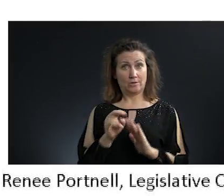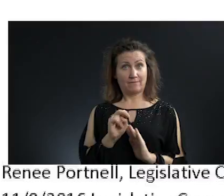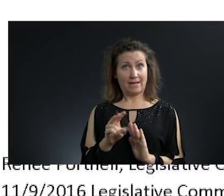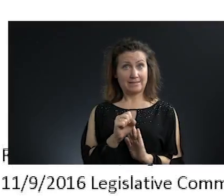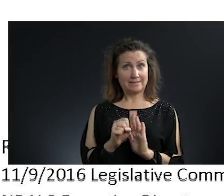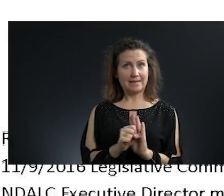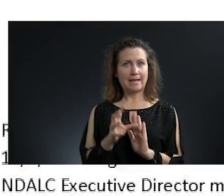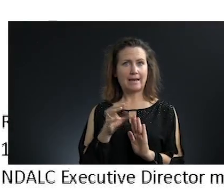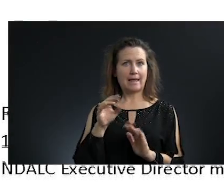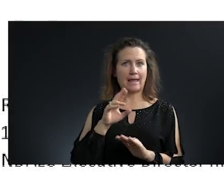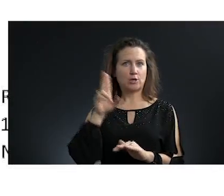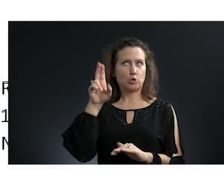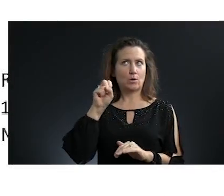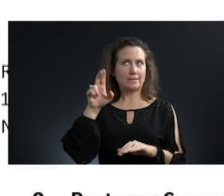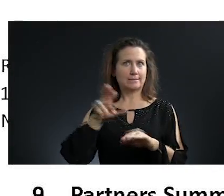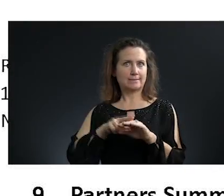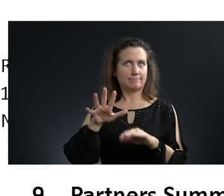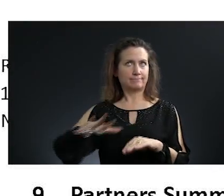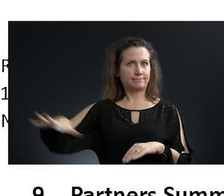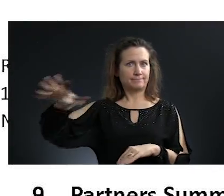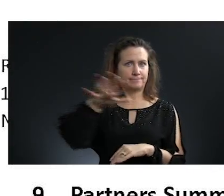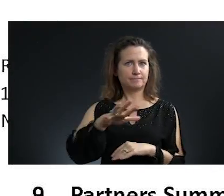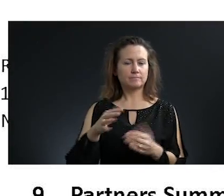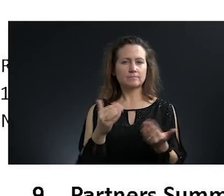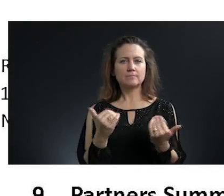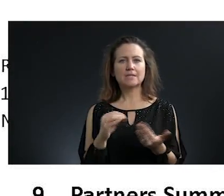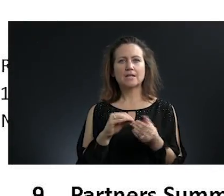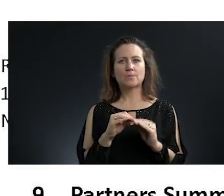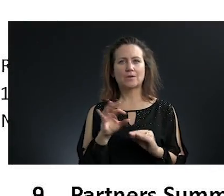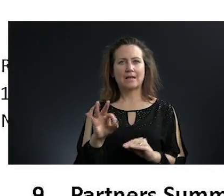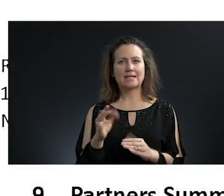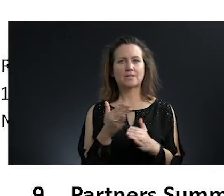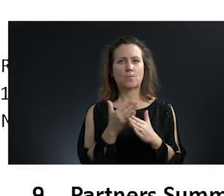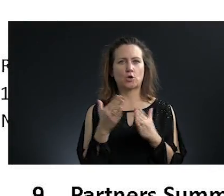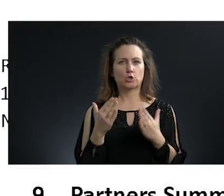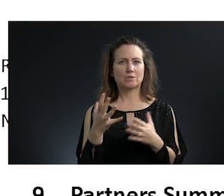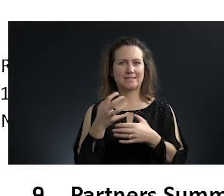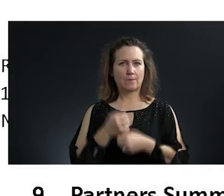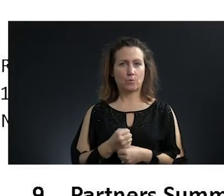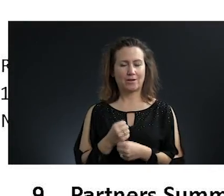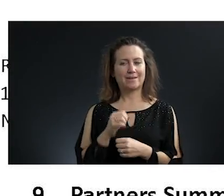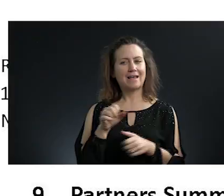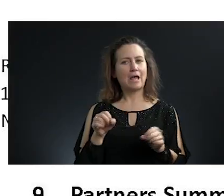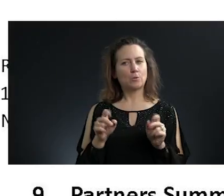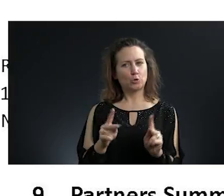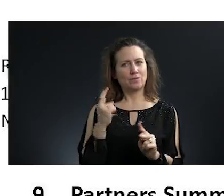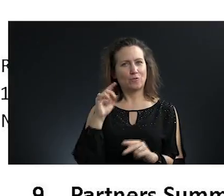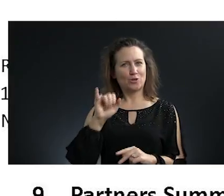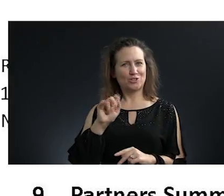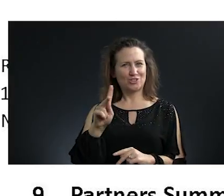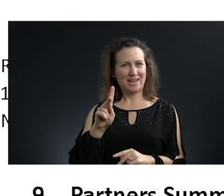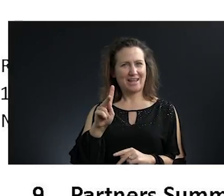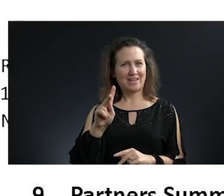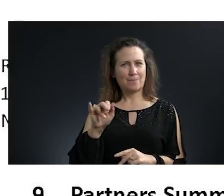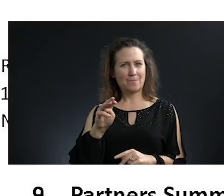Item number nine on the agenda is the partner summary this is an opportunity for Jack Mayes the executive director of the Nevada